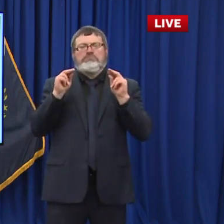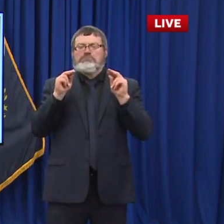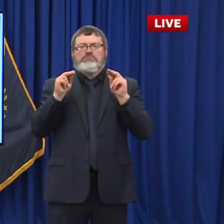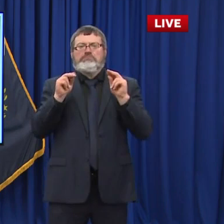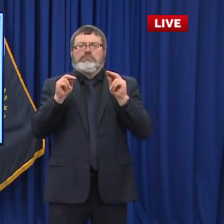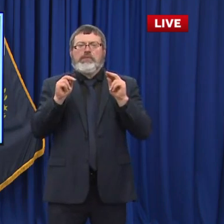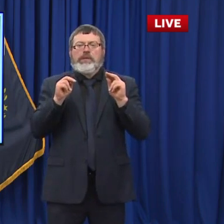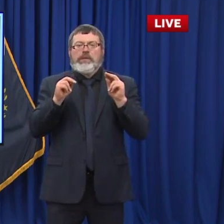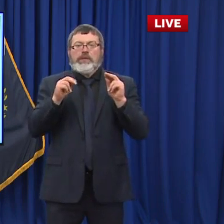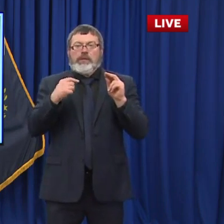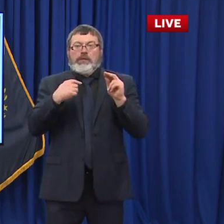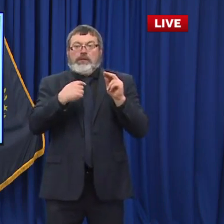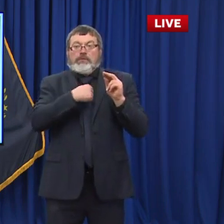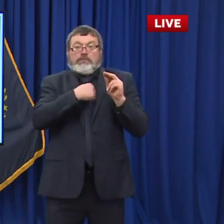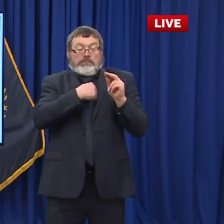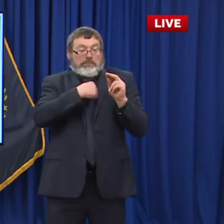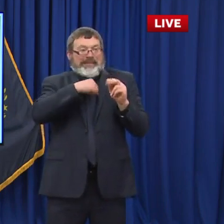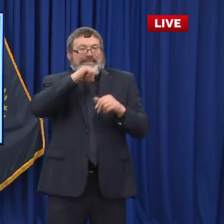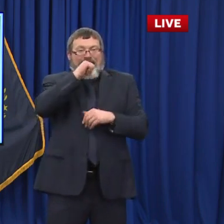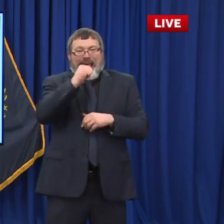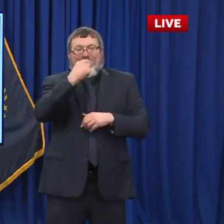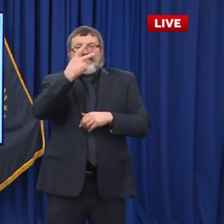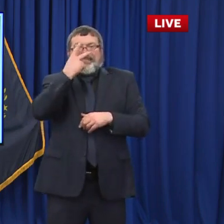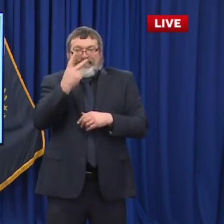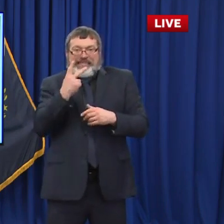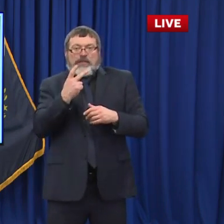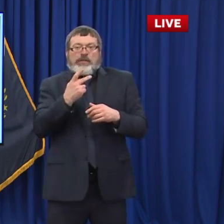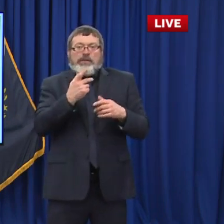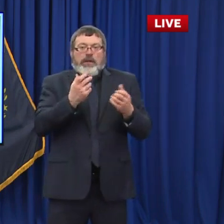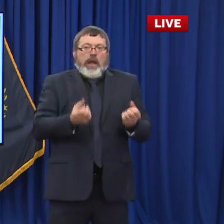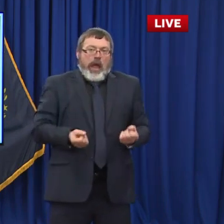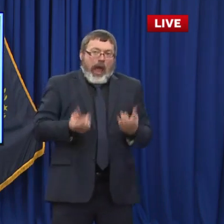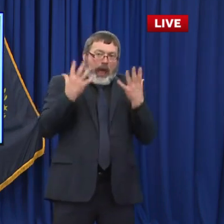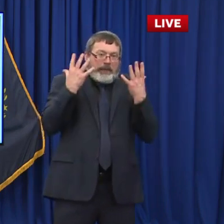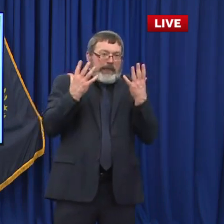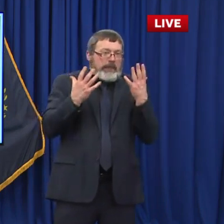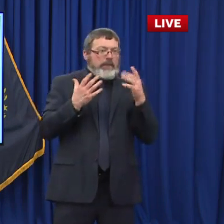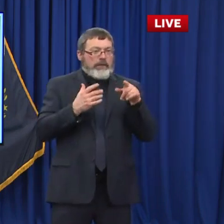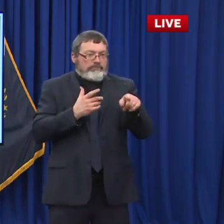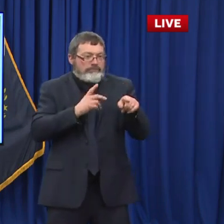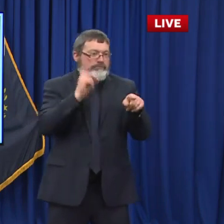WE DON’T THAT’S PRIVATE INFORMATION, SO WE WOULDN’T I WOULDN’T NOTICE. I DON’T HAVE THAT NUMBER.